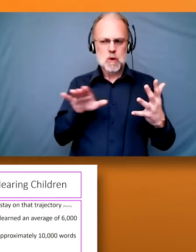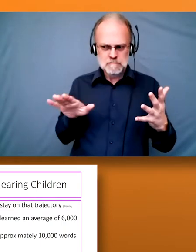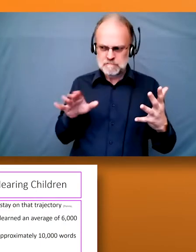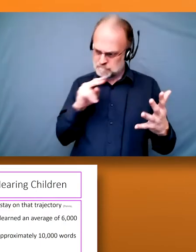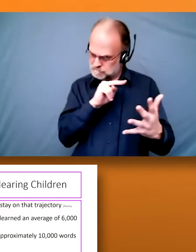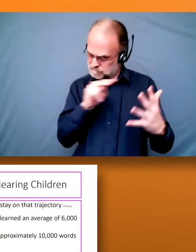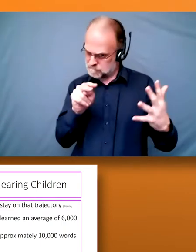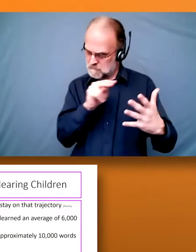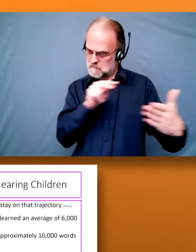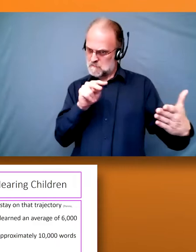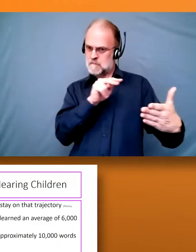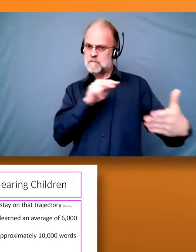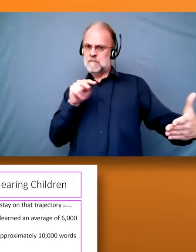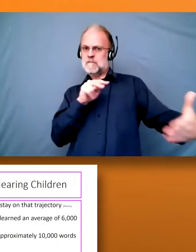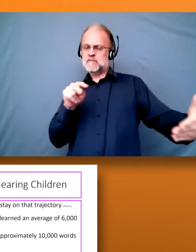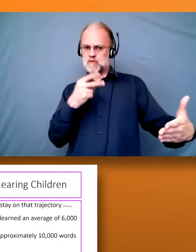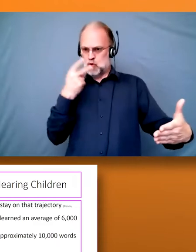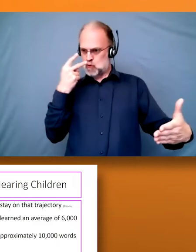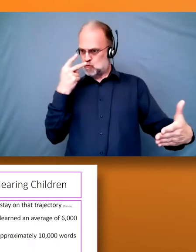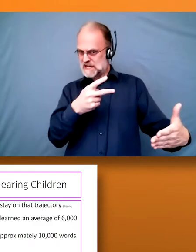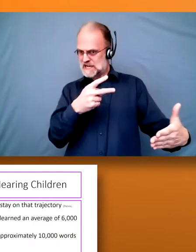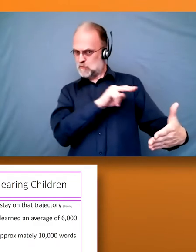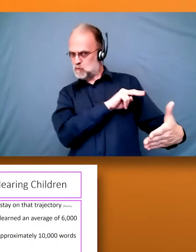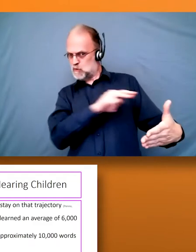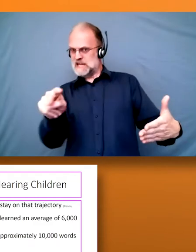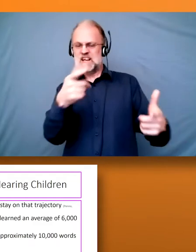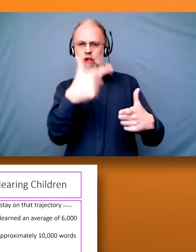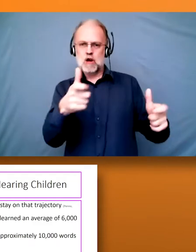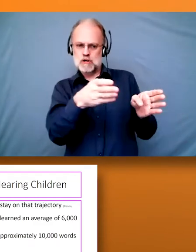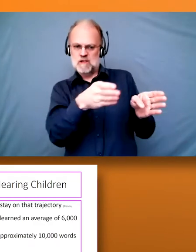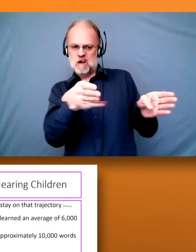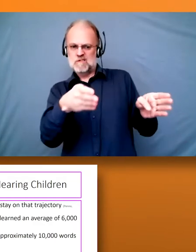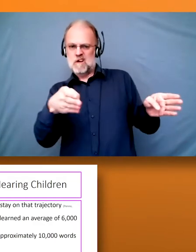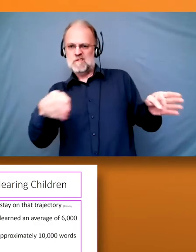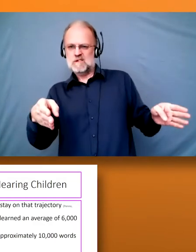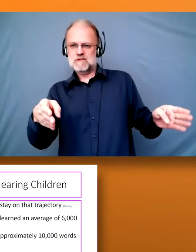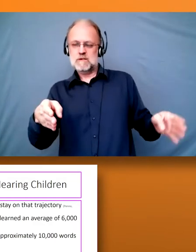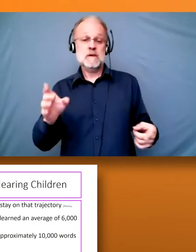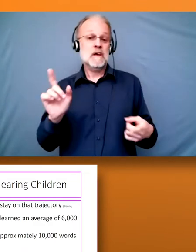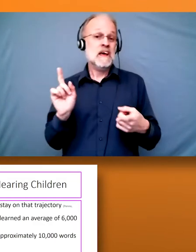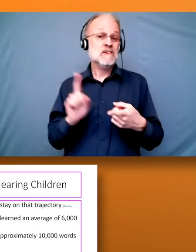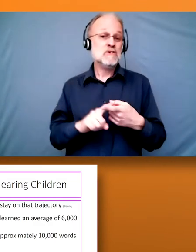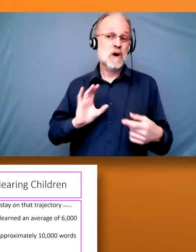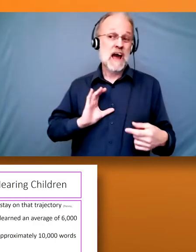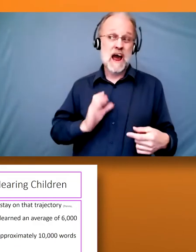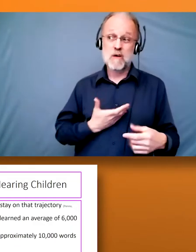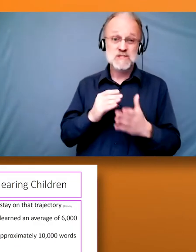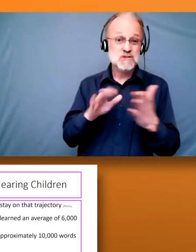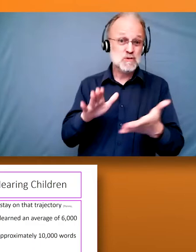So what we want to do is move them from that to reading larger chunks of text. And by the time you get to our level,